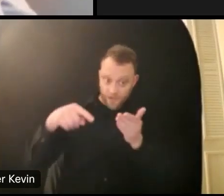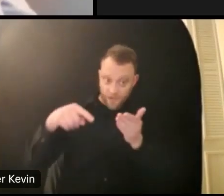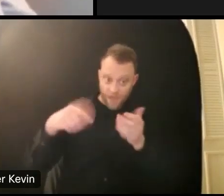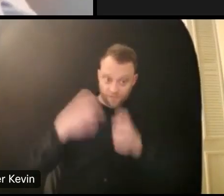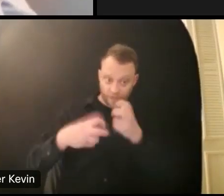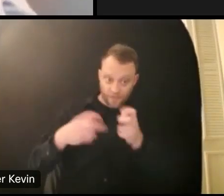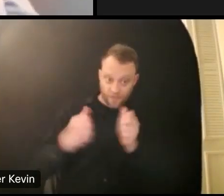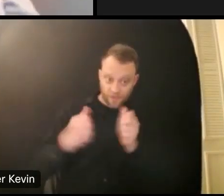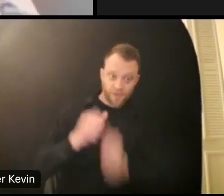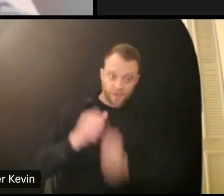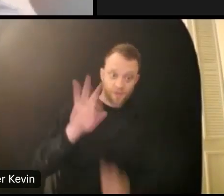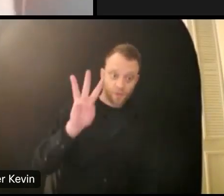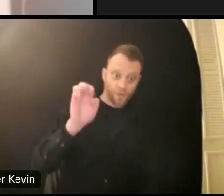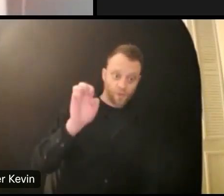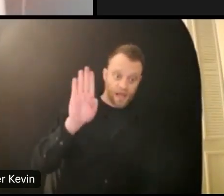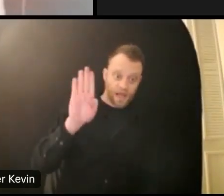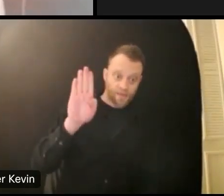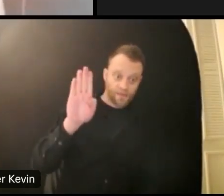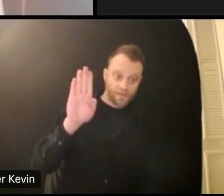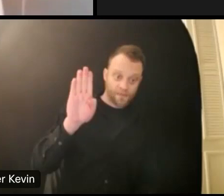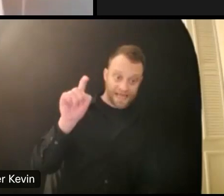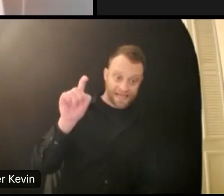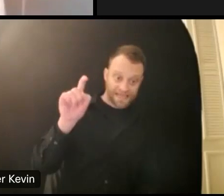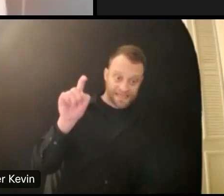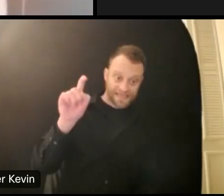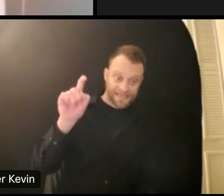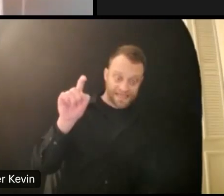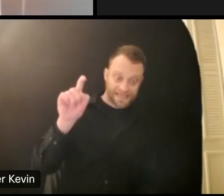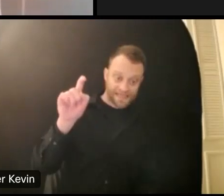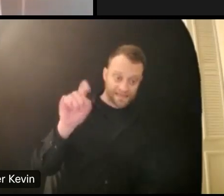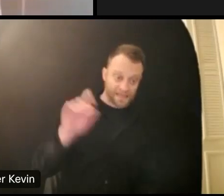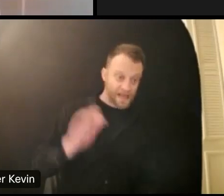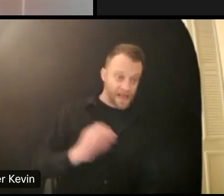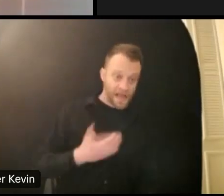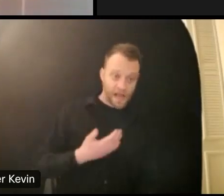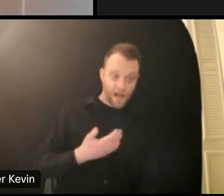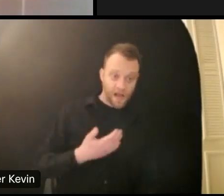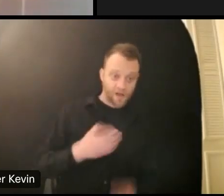Unfortunately it's the District Government's usage, what the District agencies use,